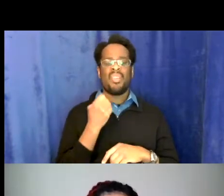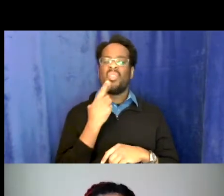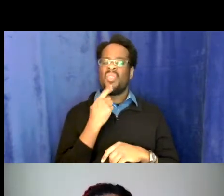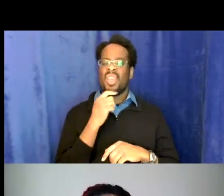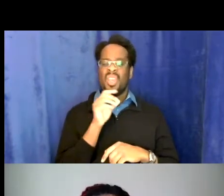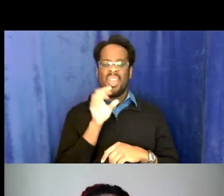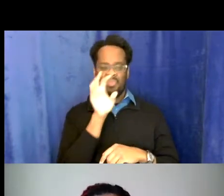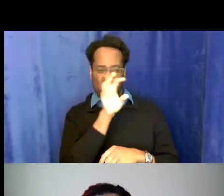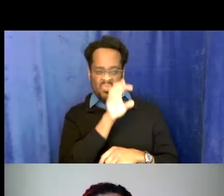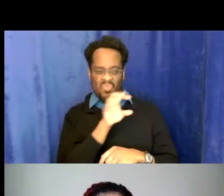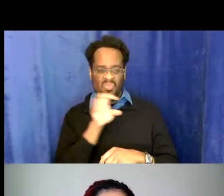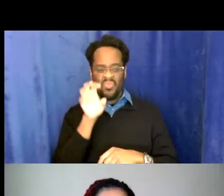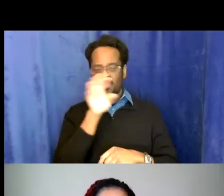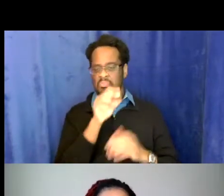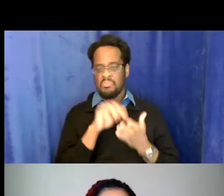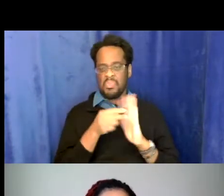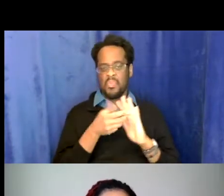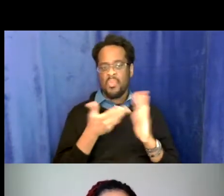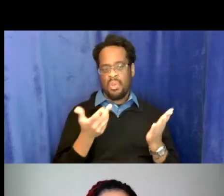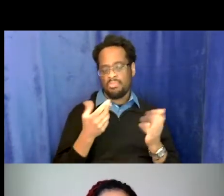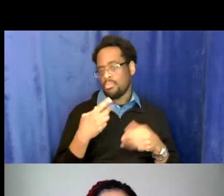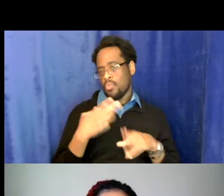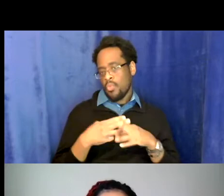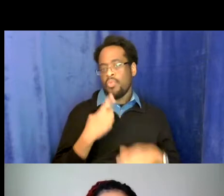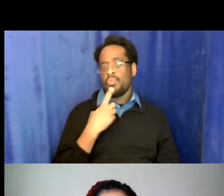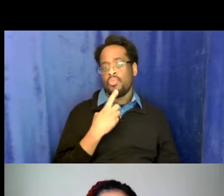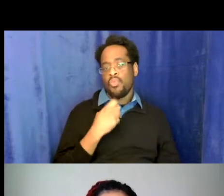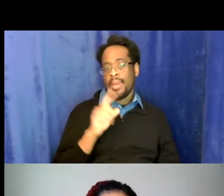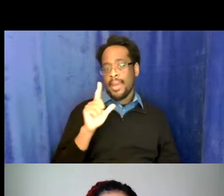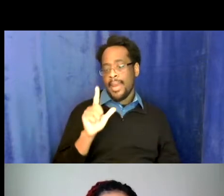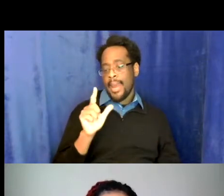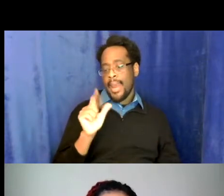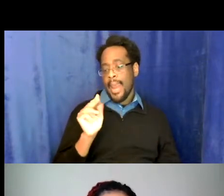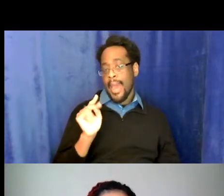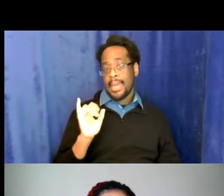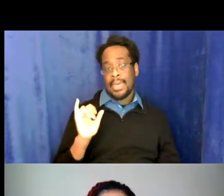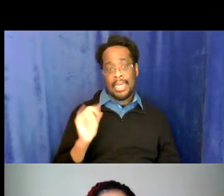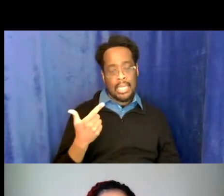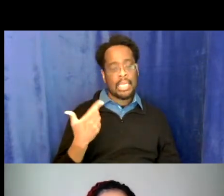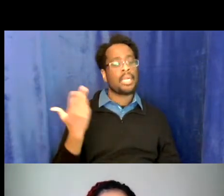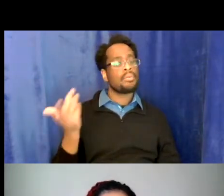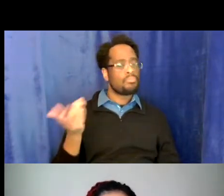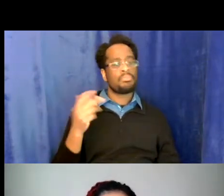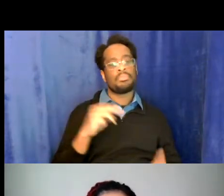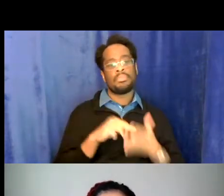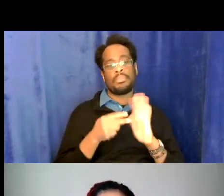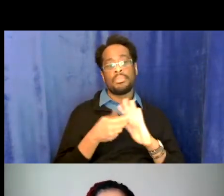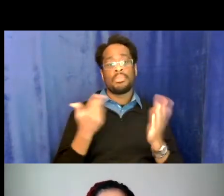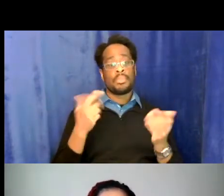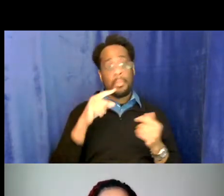through the 50s obviously, but you see a little different colors and you see red. So that was redlining.